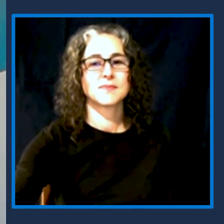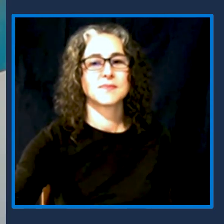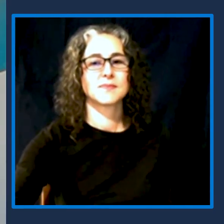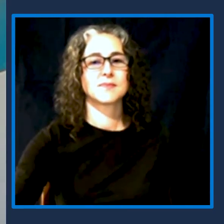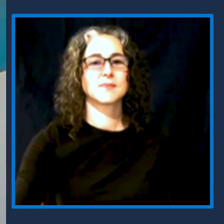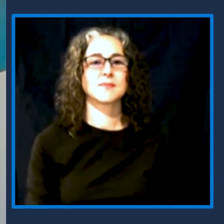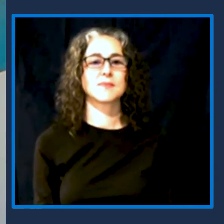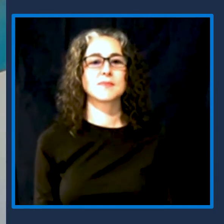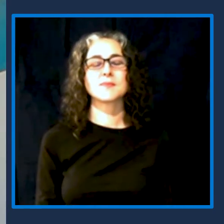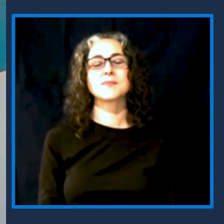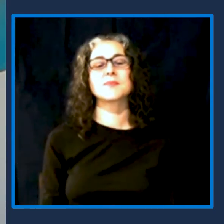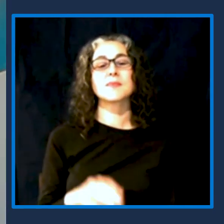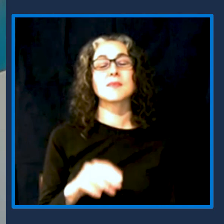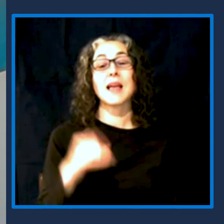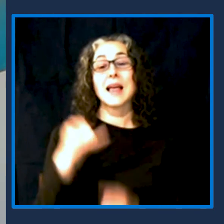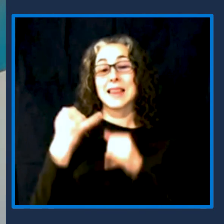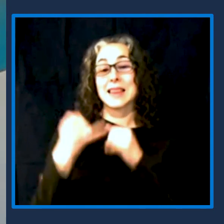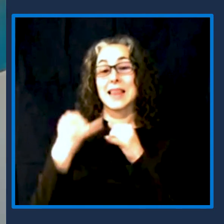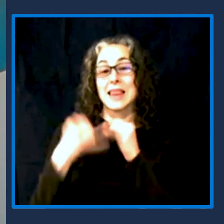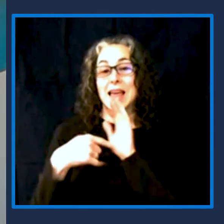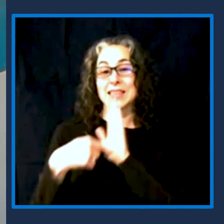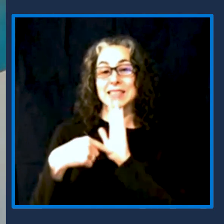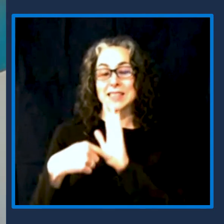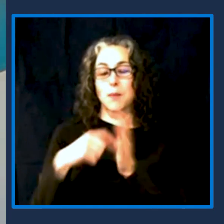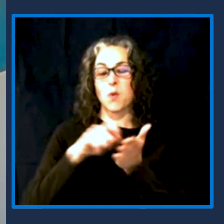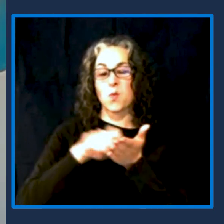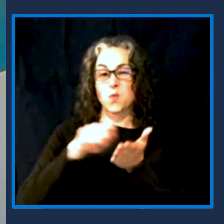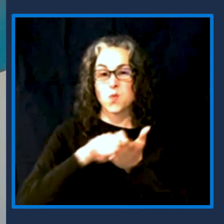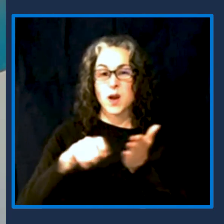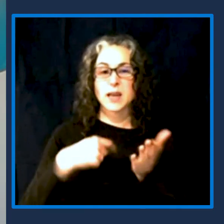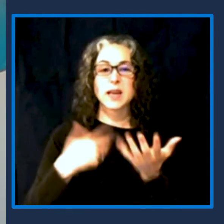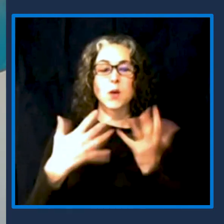and for the last example in writing i'm going to be talking about word prediction